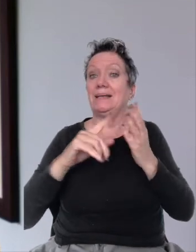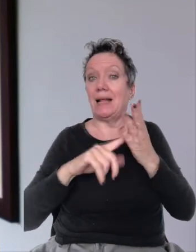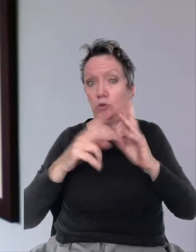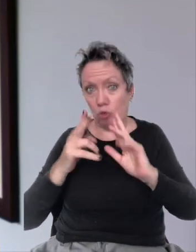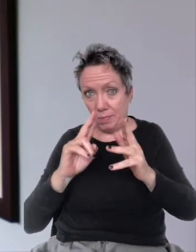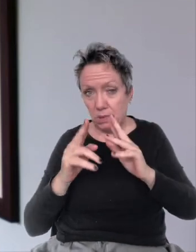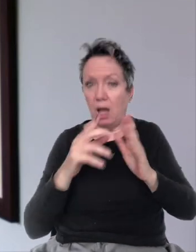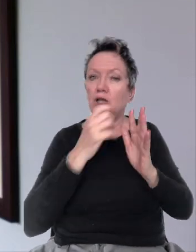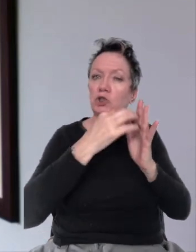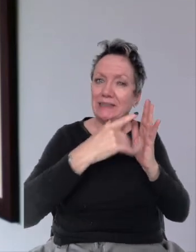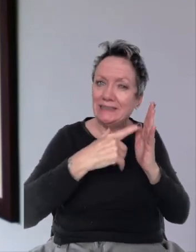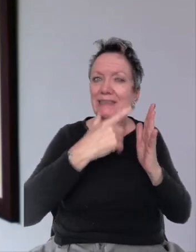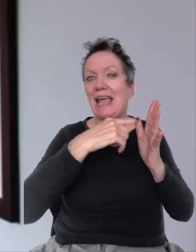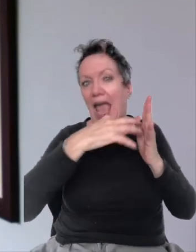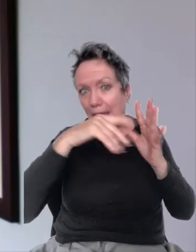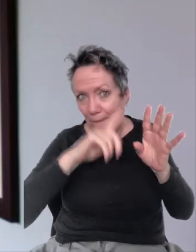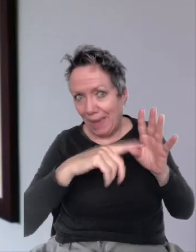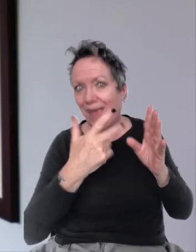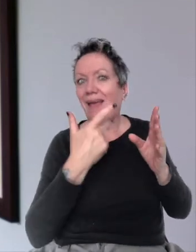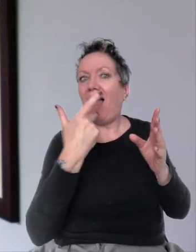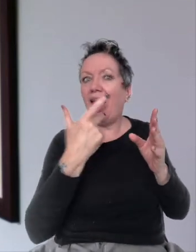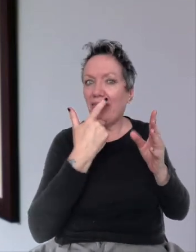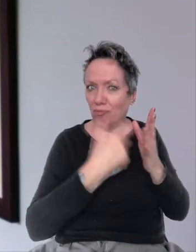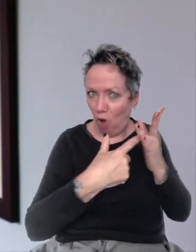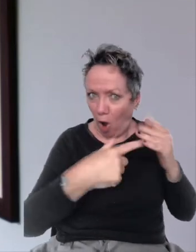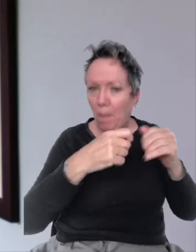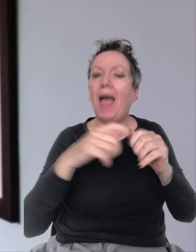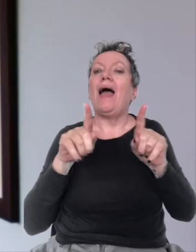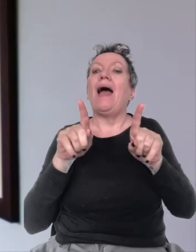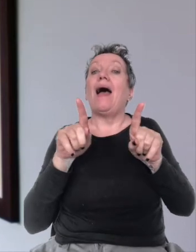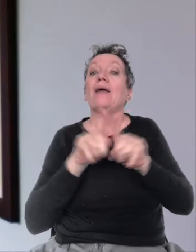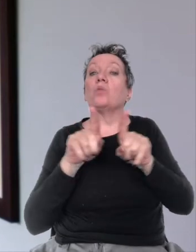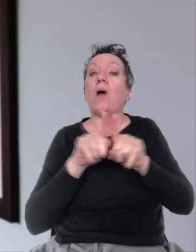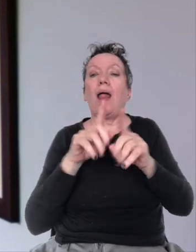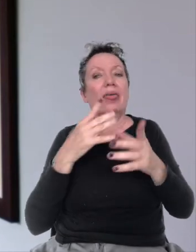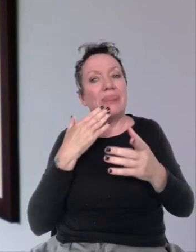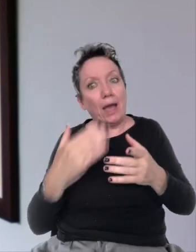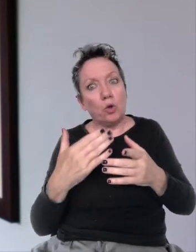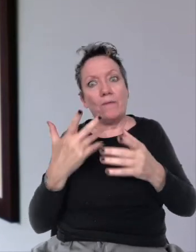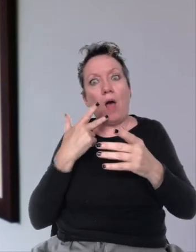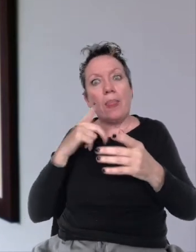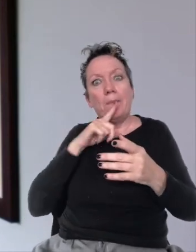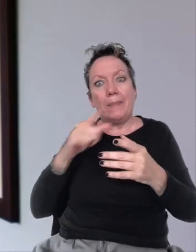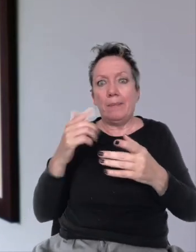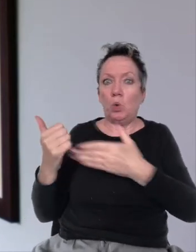And this Roundup I'd like to say thank you to all the other people who helped make the event happen.